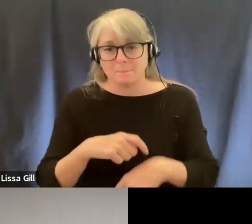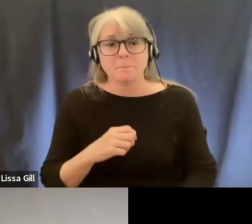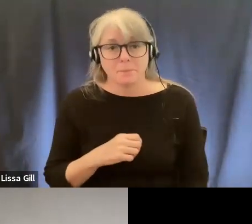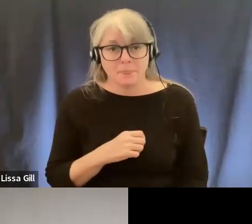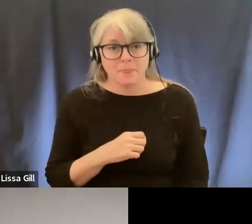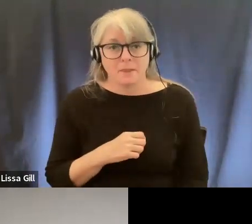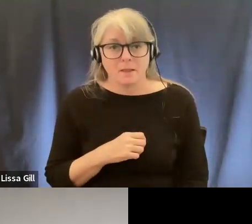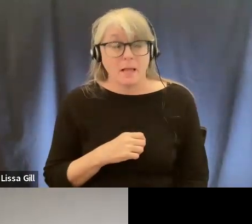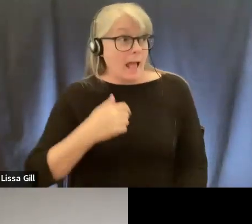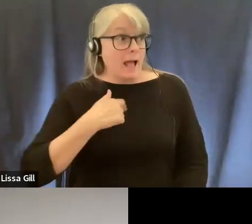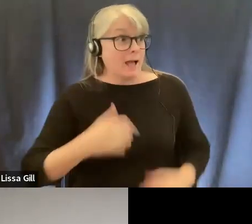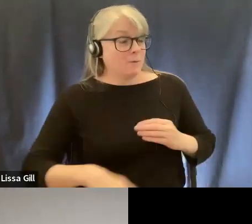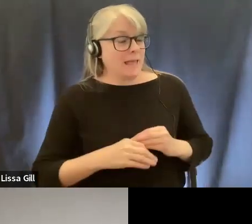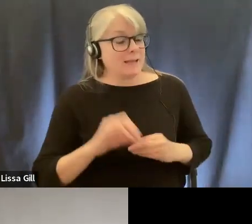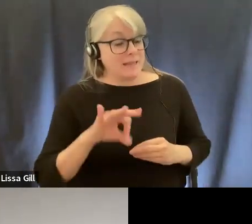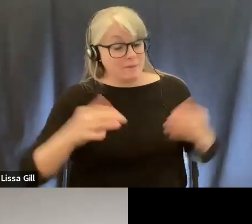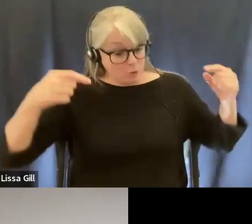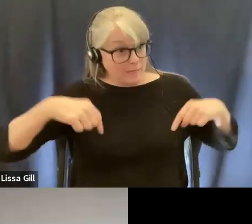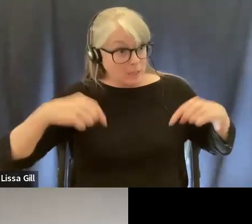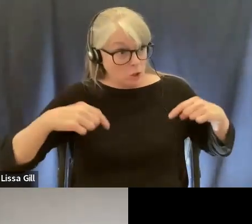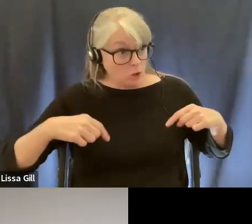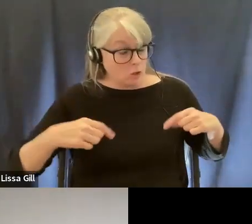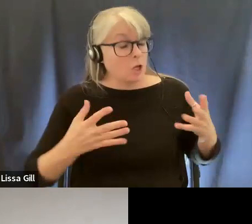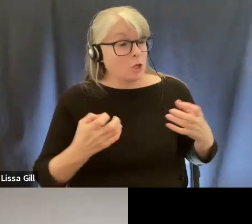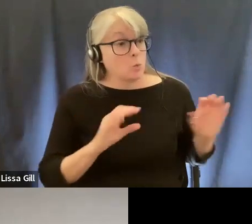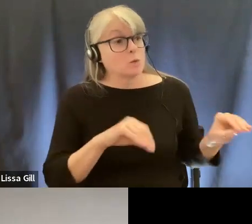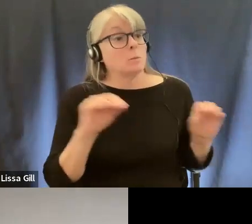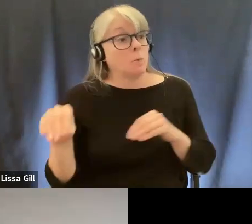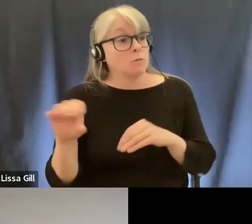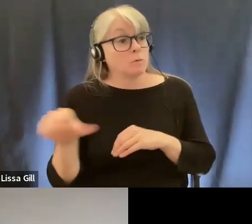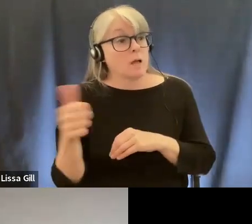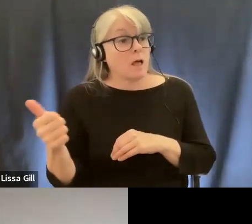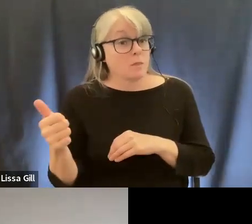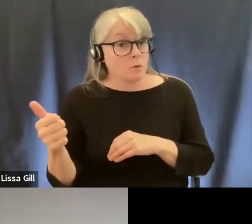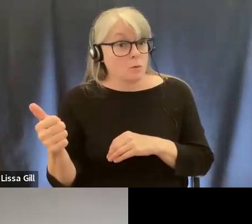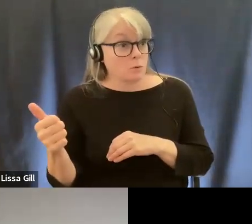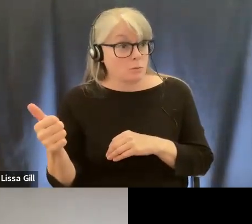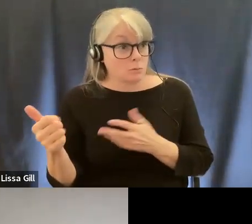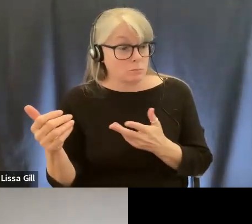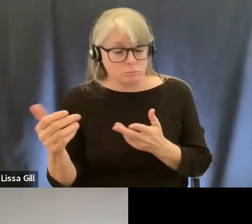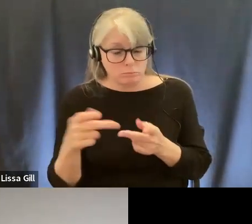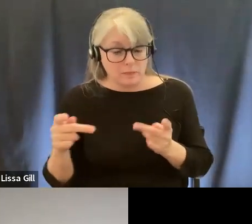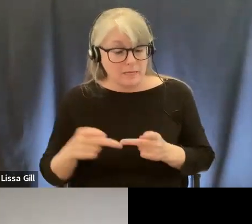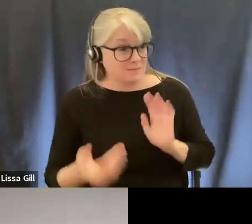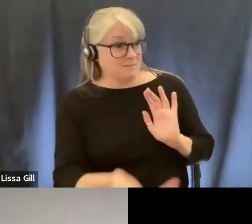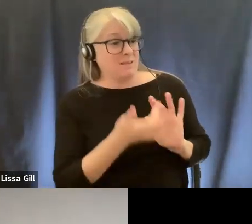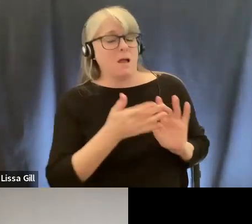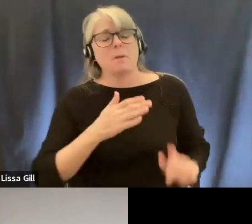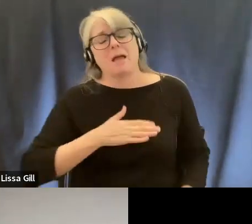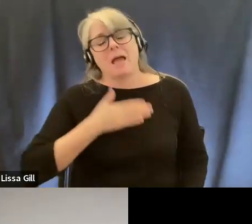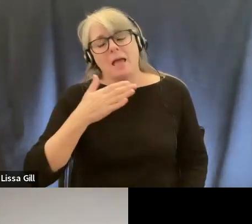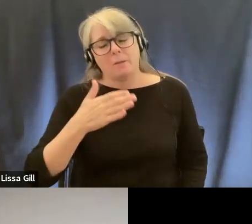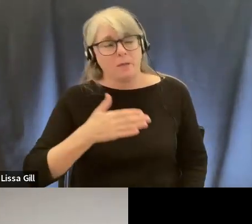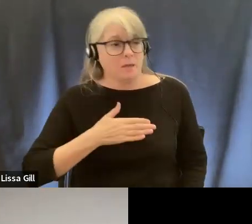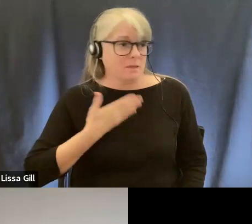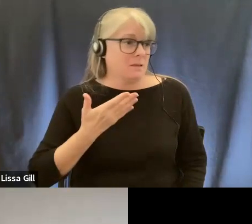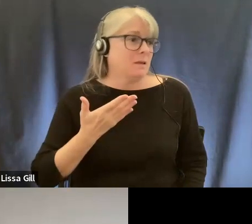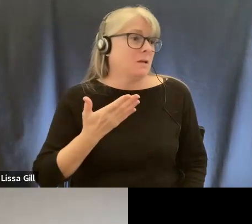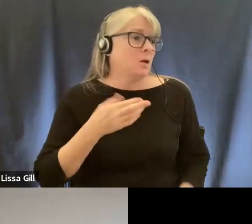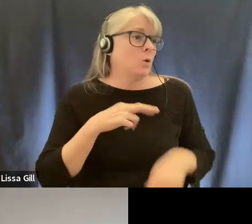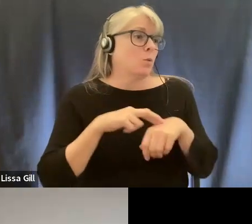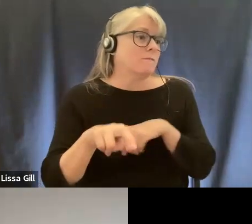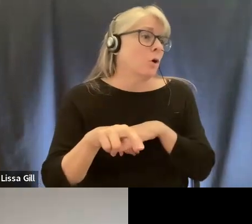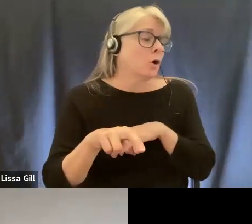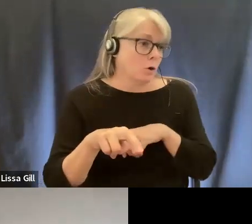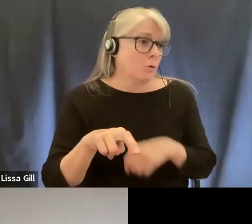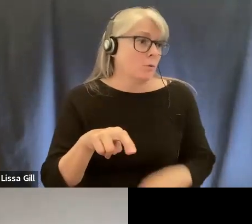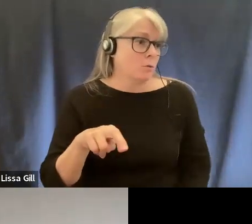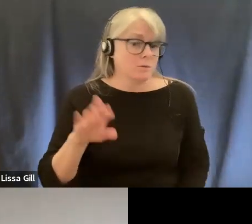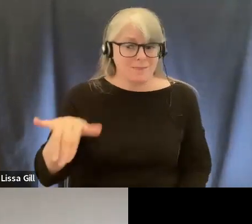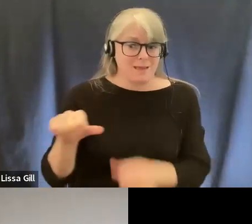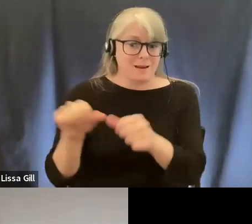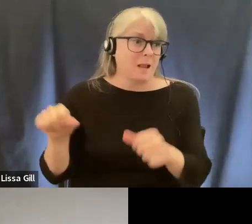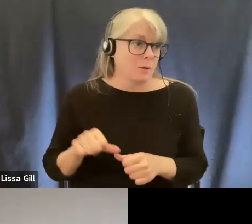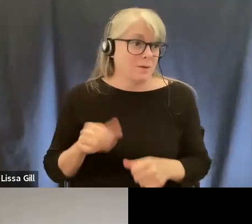And I would add that if you're here and you want to move to another location, if you reach out to me, I would be more than happy to refer someone in that area because it is a national.